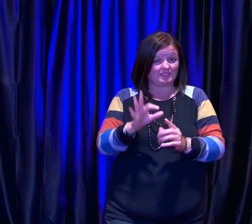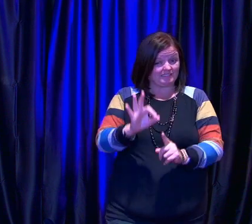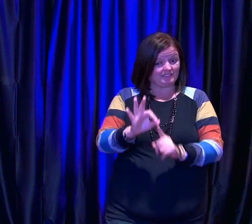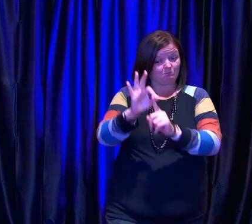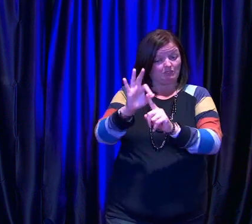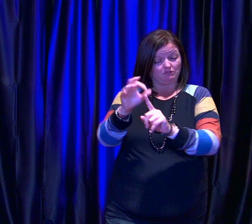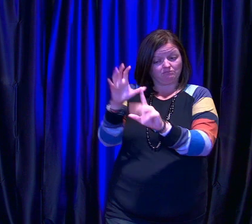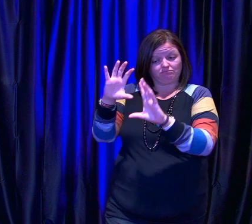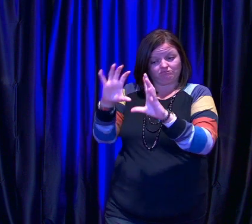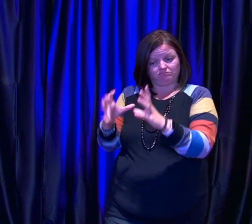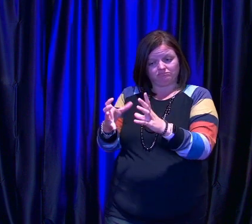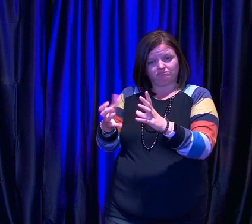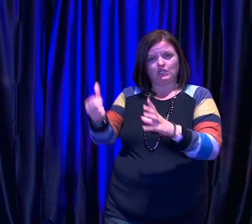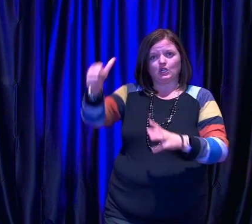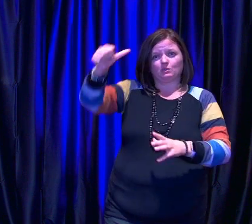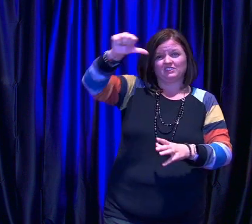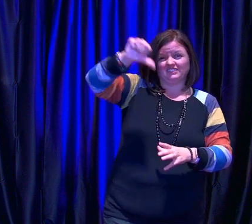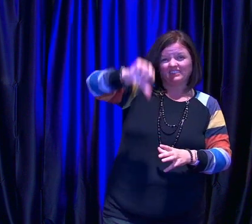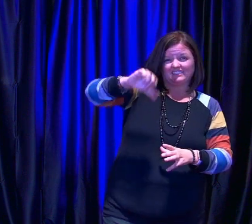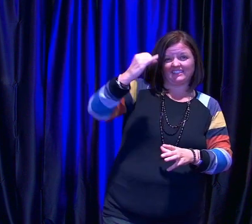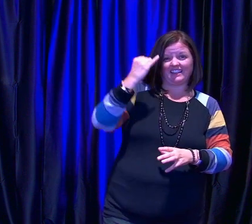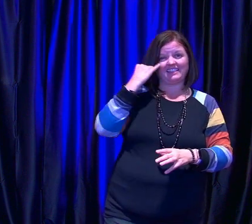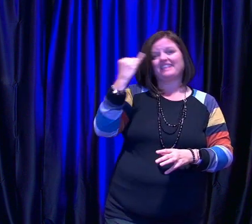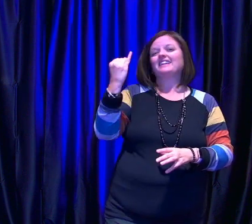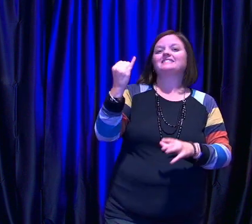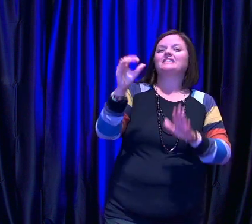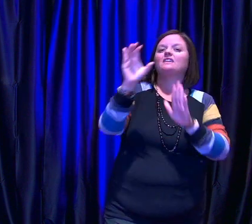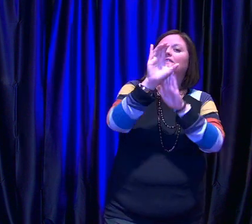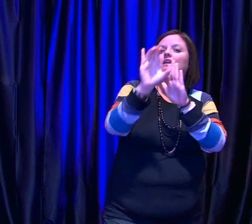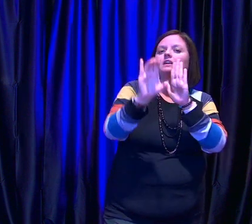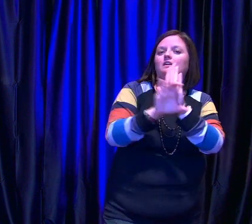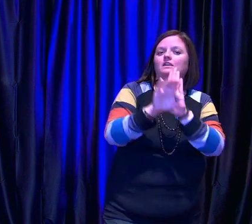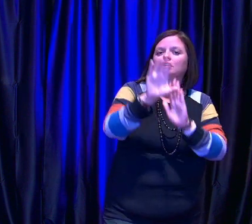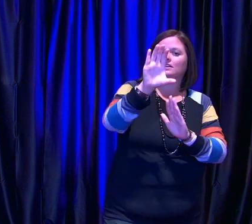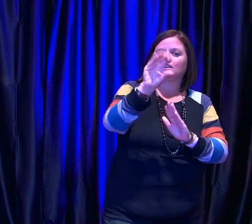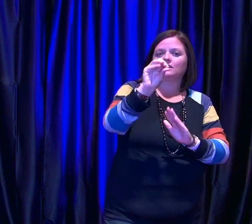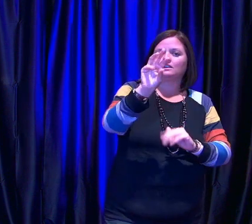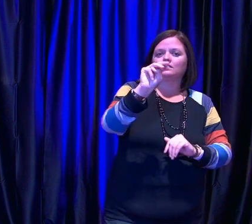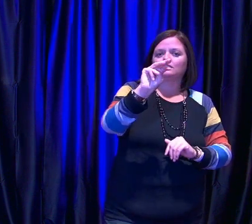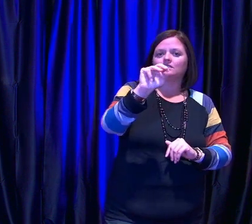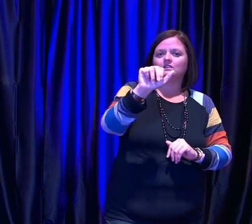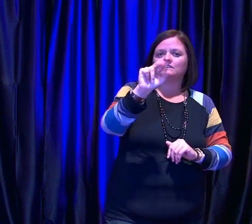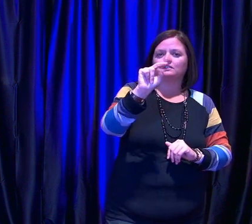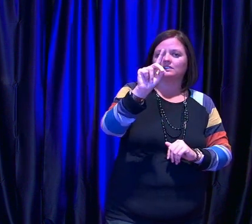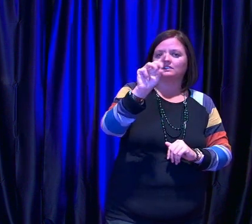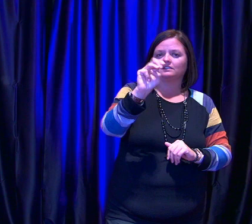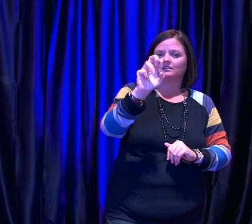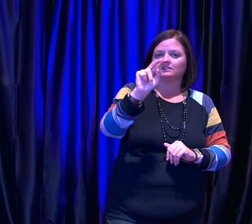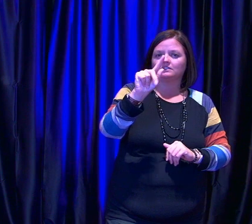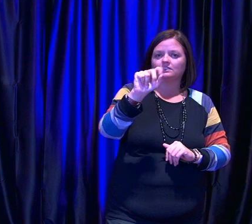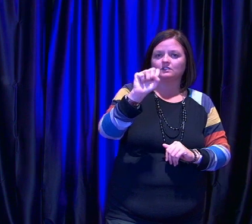are rejecting the whole idea of commandments we don't like to be told you can't do this